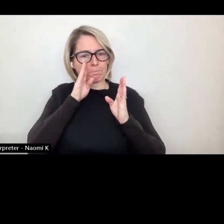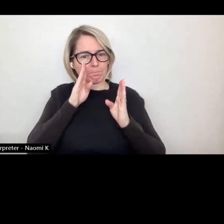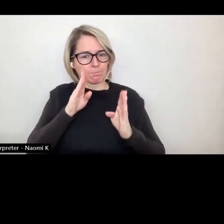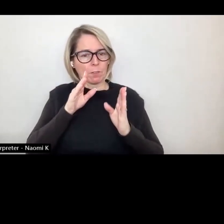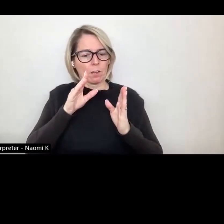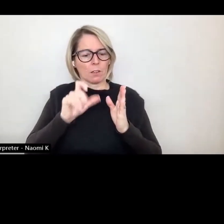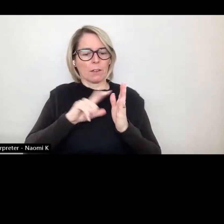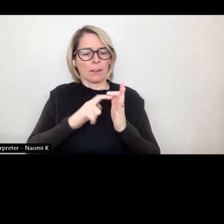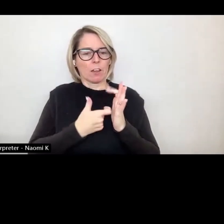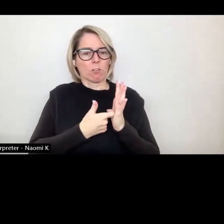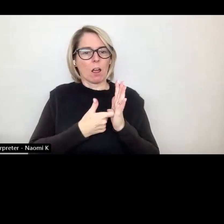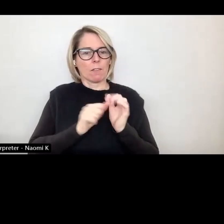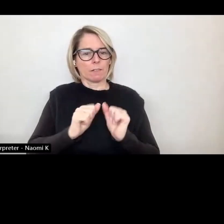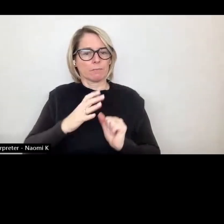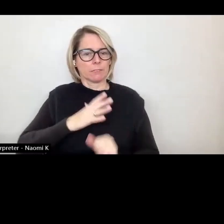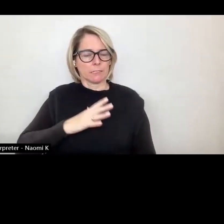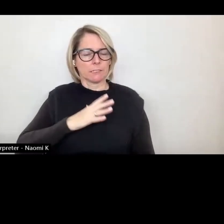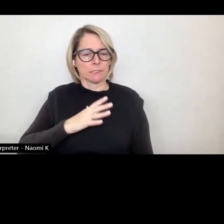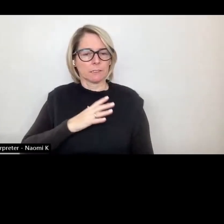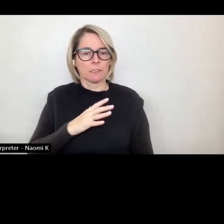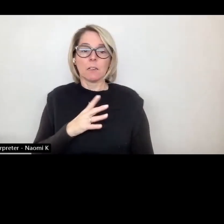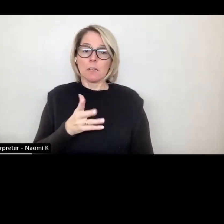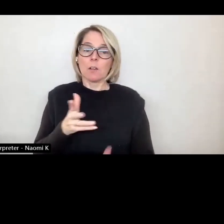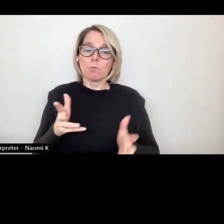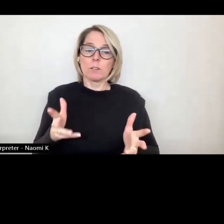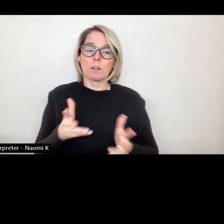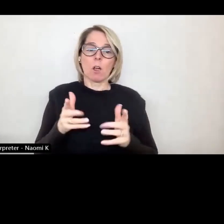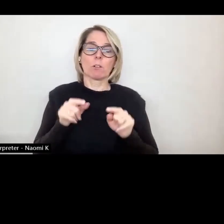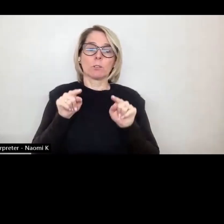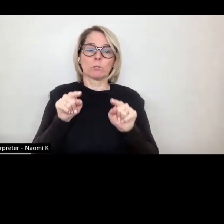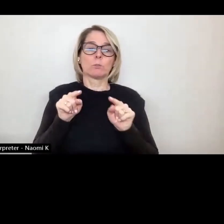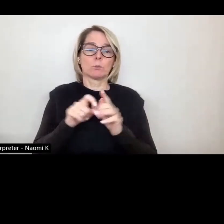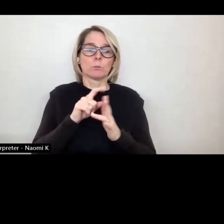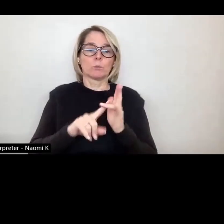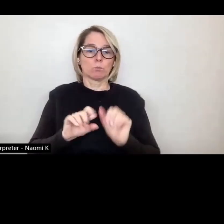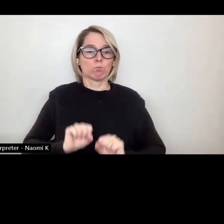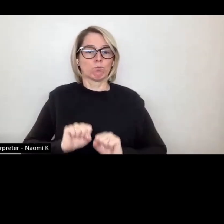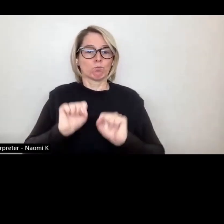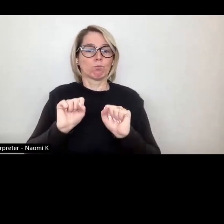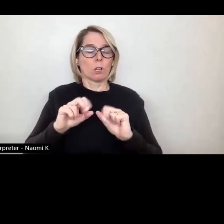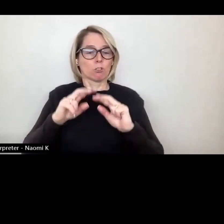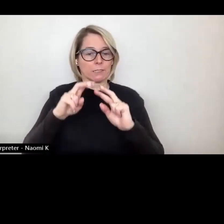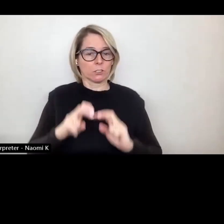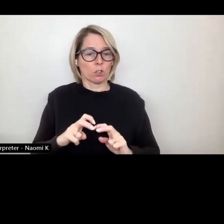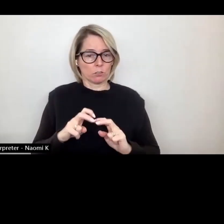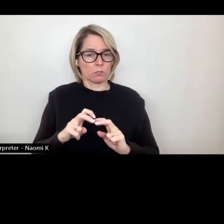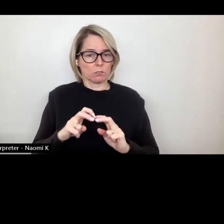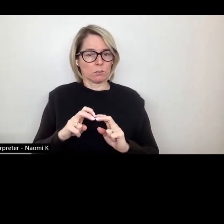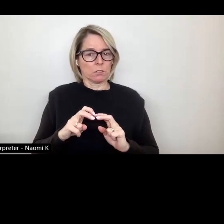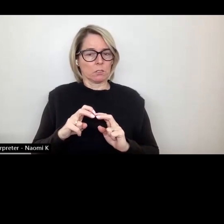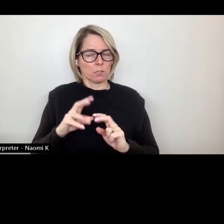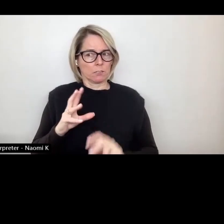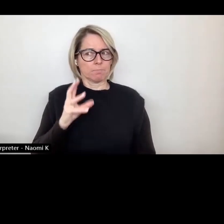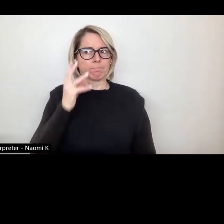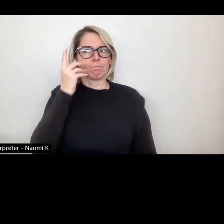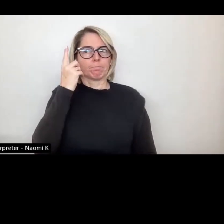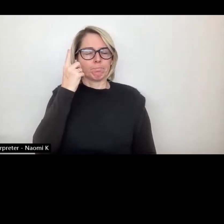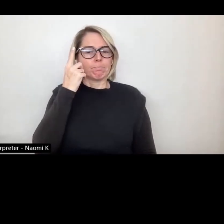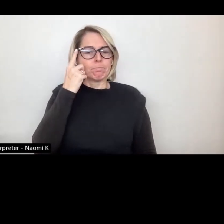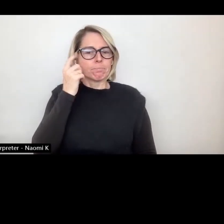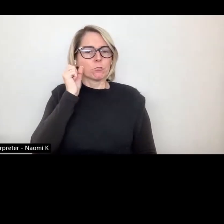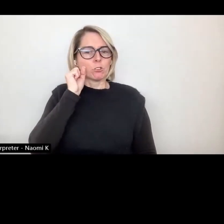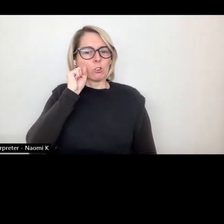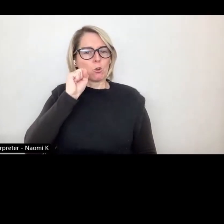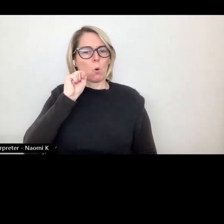and encourage you to do your own research and form your own views about what you think you can realistically do with the program